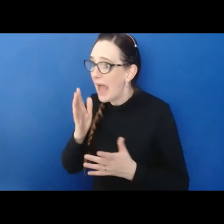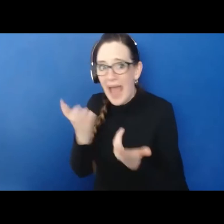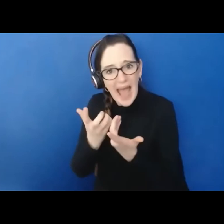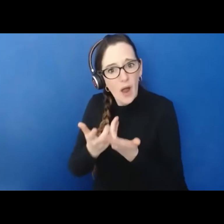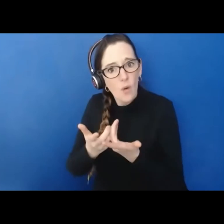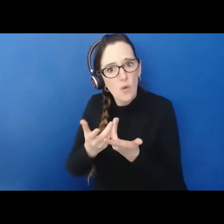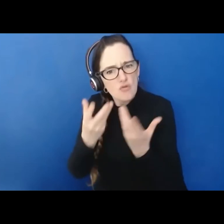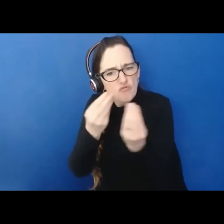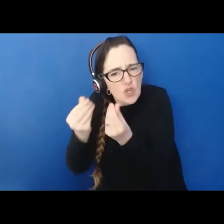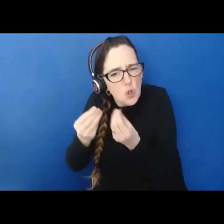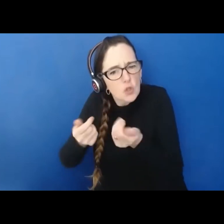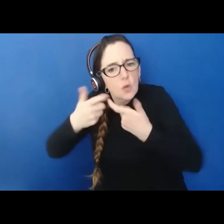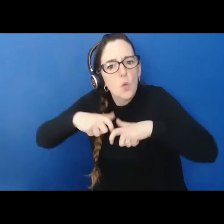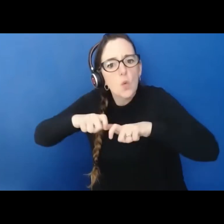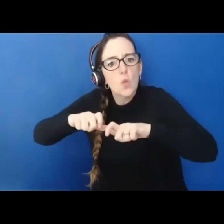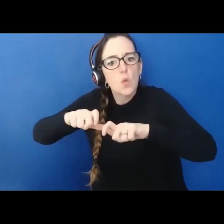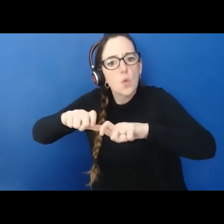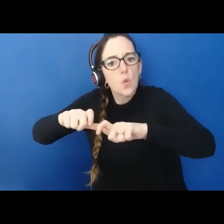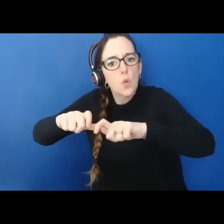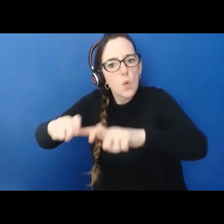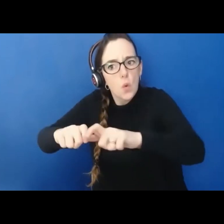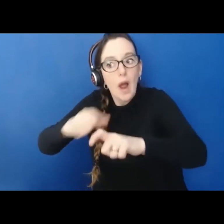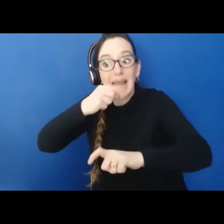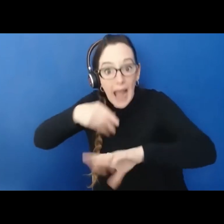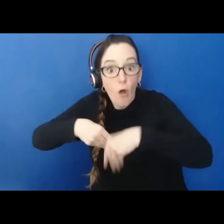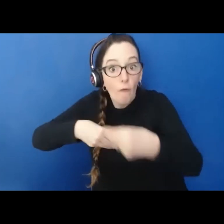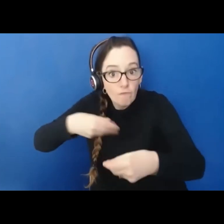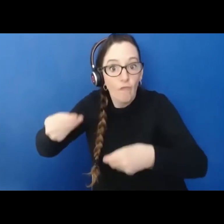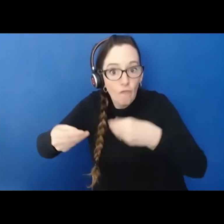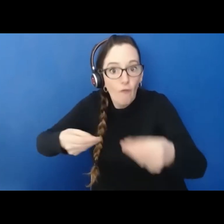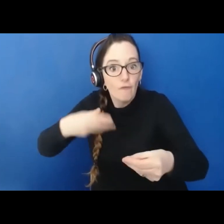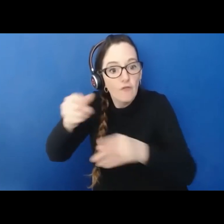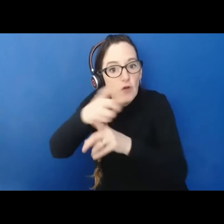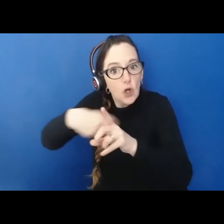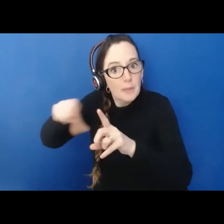actually offer them to the community and they would be picked up, used in different projects